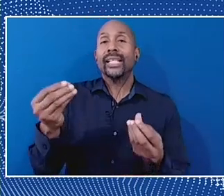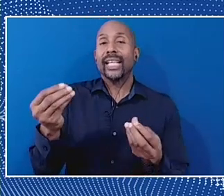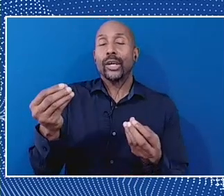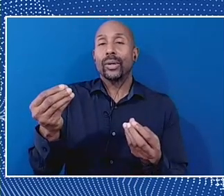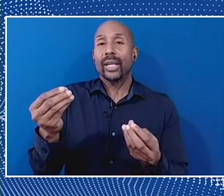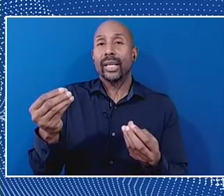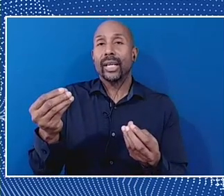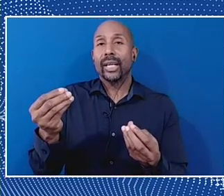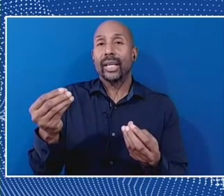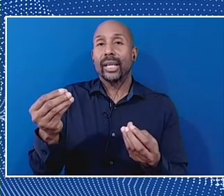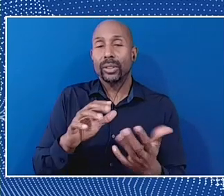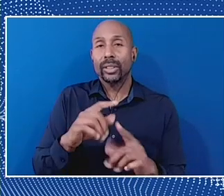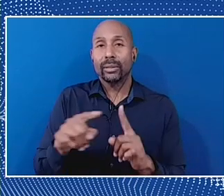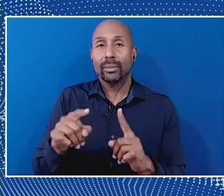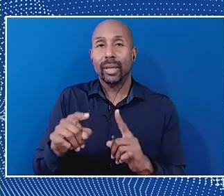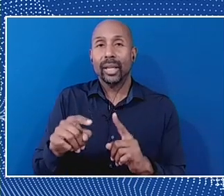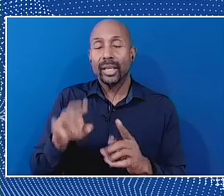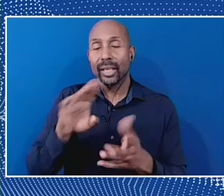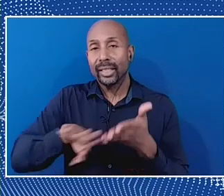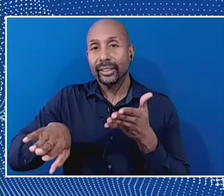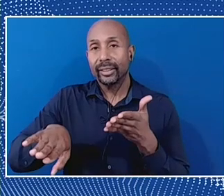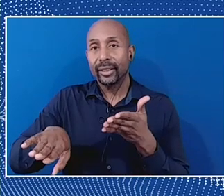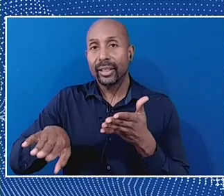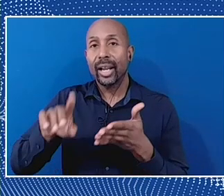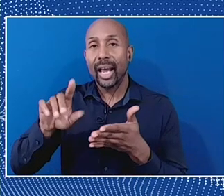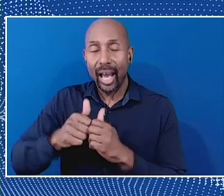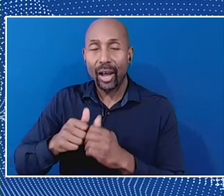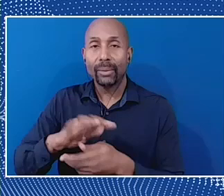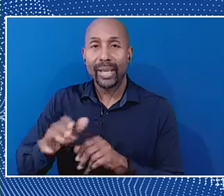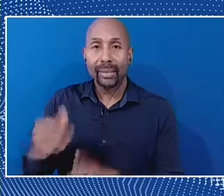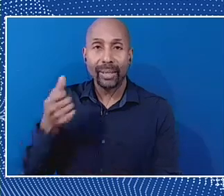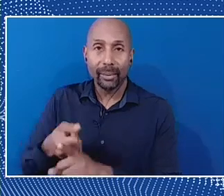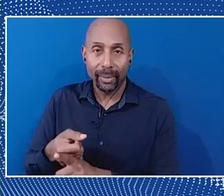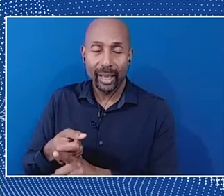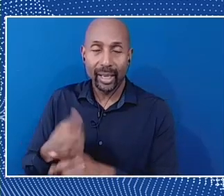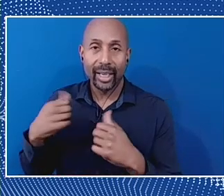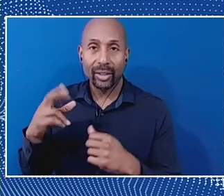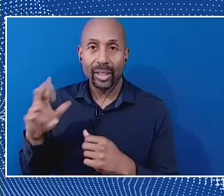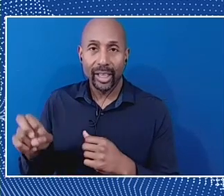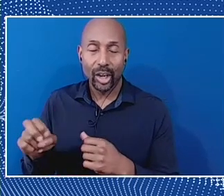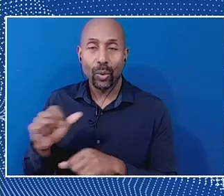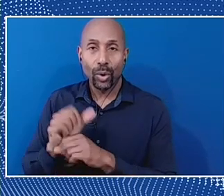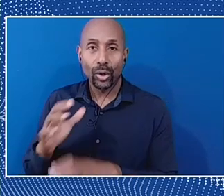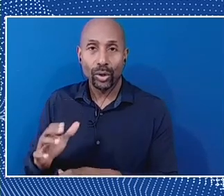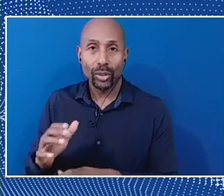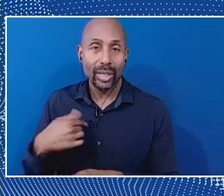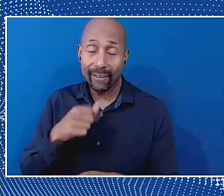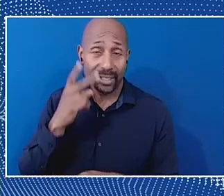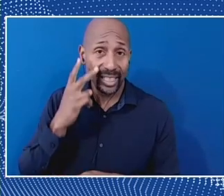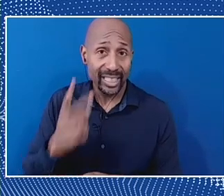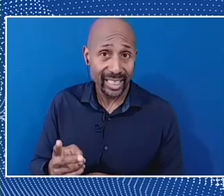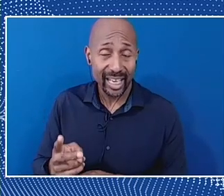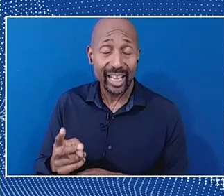I submitted red lines in December to include healthcare workers in the regulatory text, and have yet to see them added to the official regulatory text.